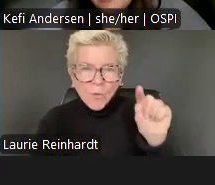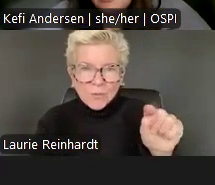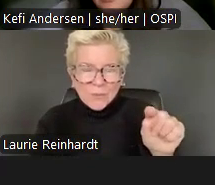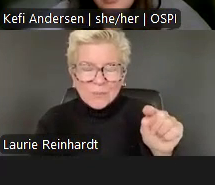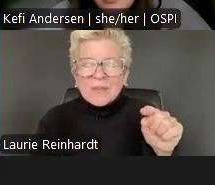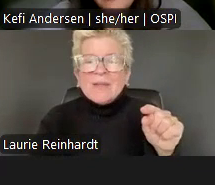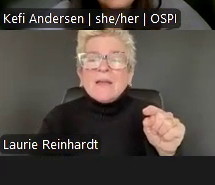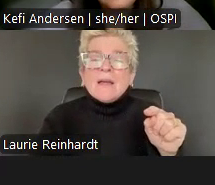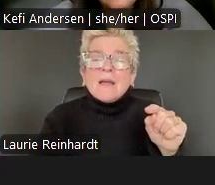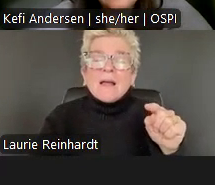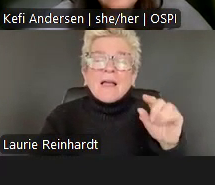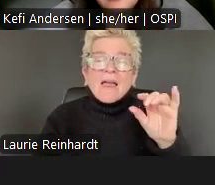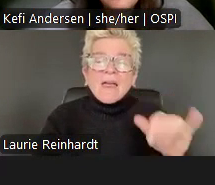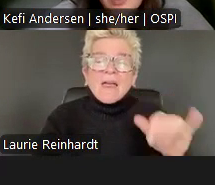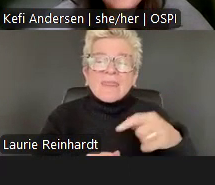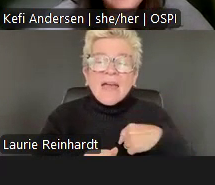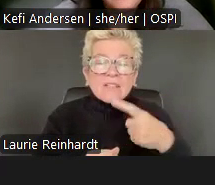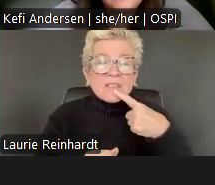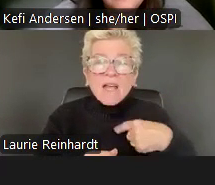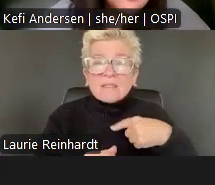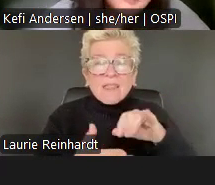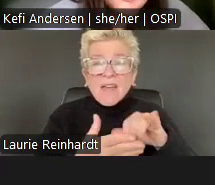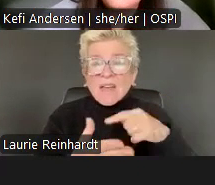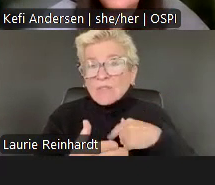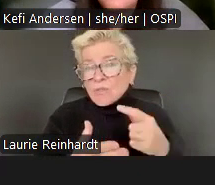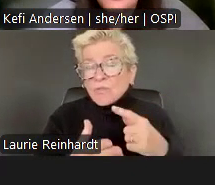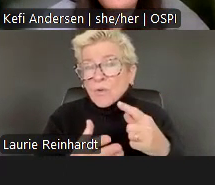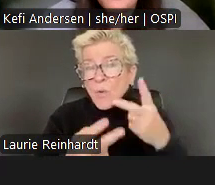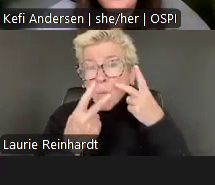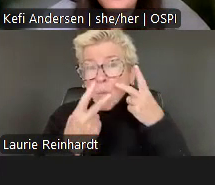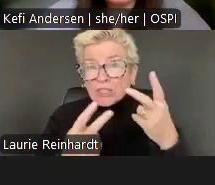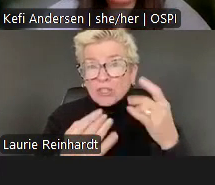and so that just signals to us that you've watched it once you've taken that survey. And if